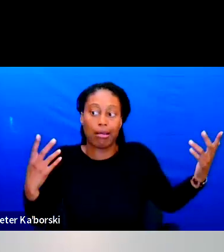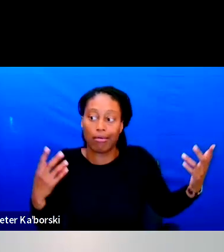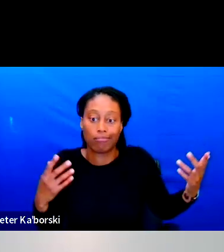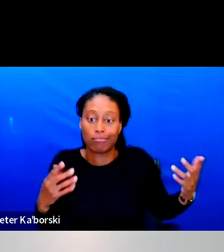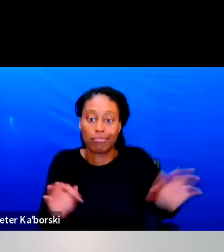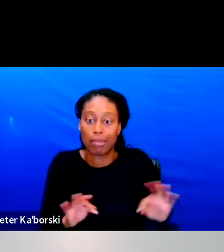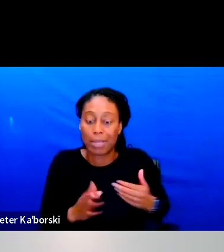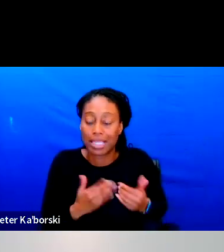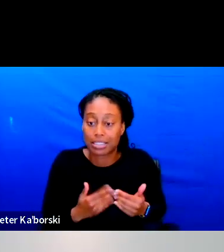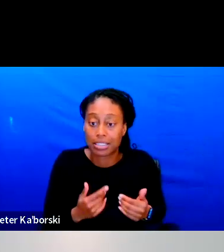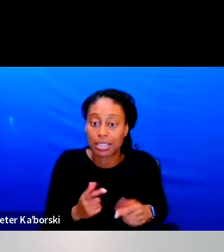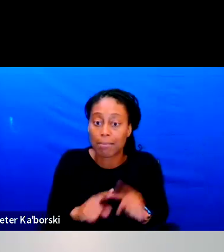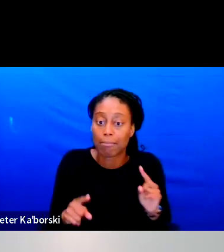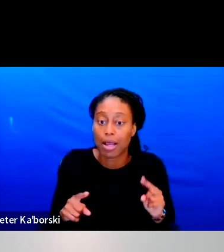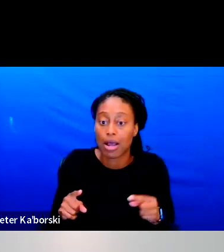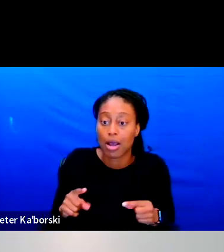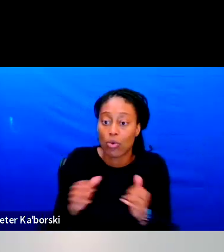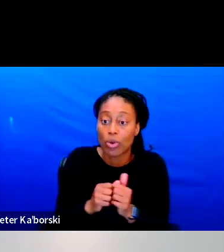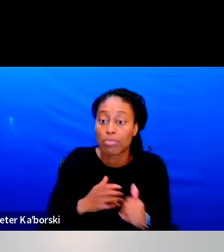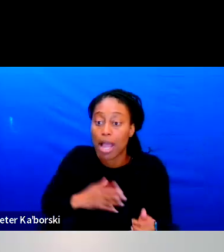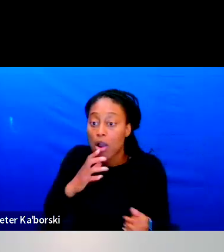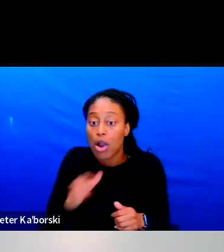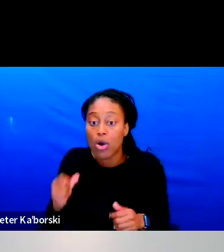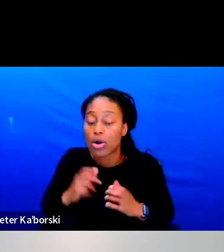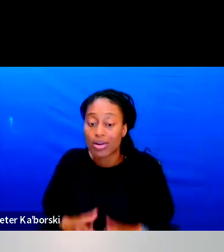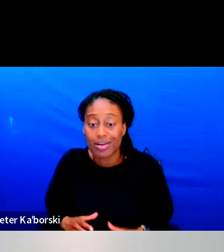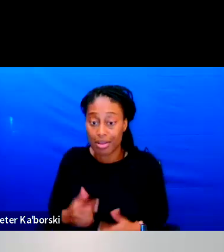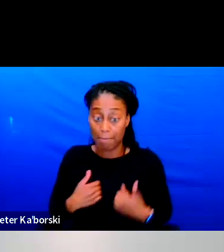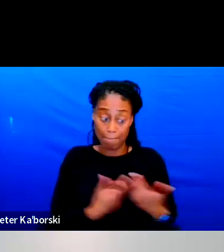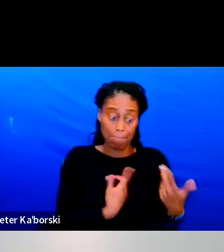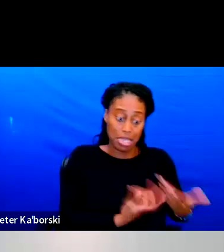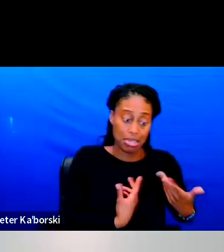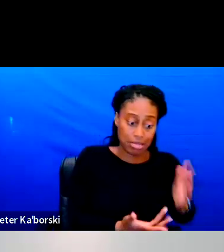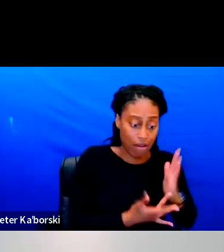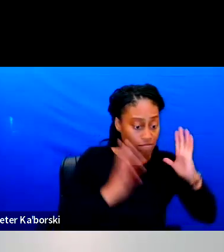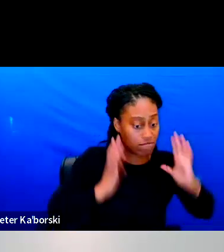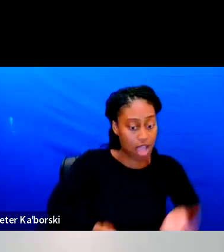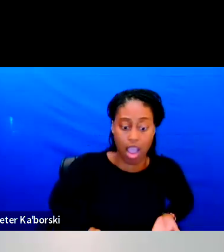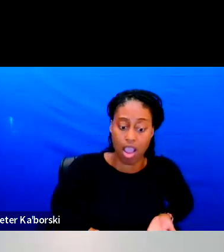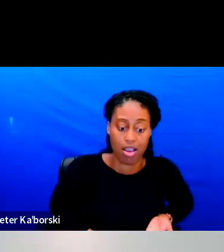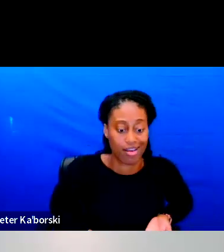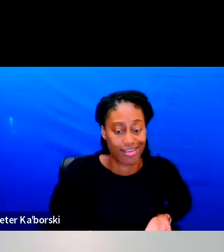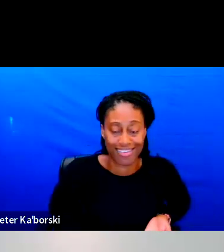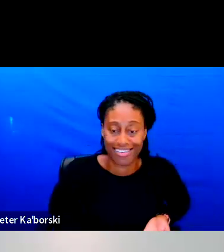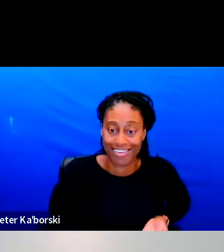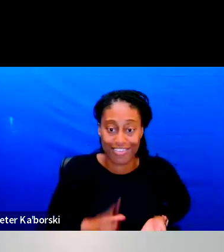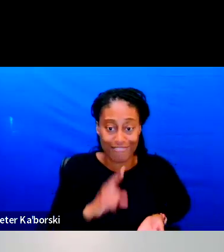Selina Butcher: But when I'm dealing with my older consumers, me. Sandra McBroom: Oh! Selina Butcher: You're great. We're like first first cousin year, almost. But